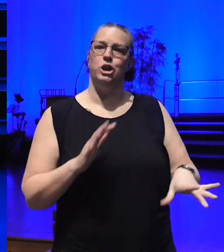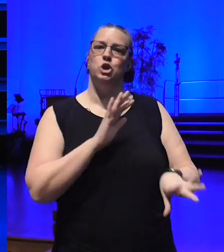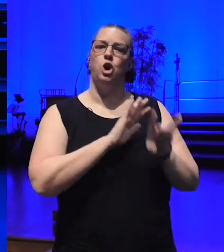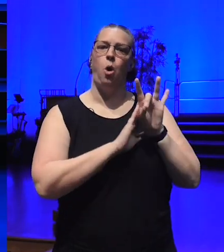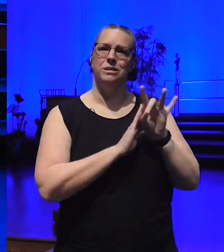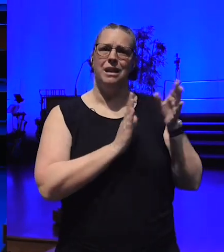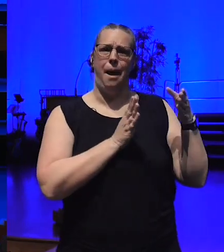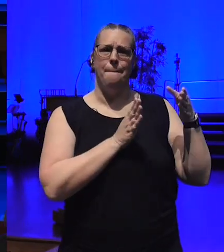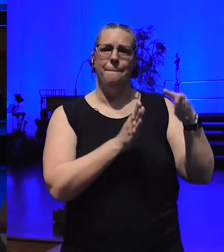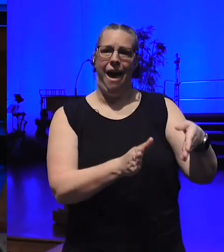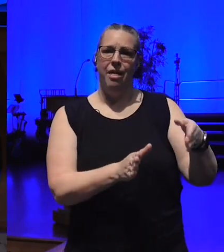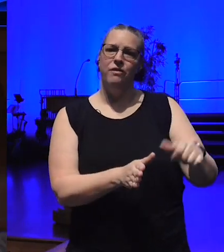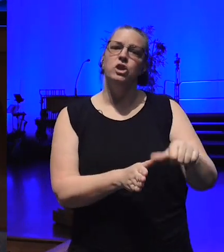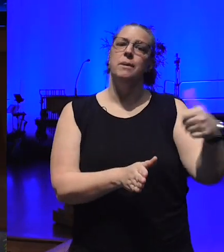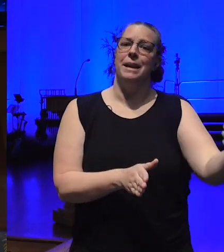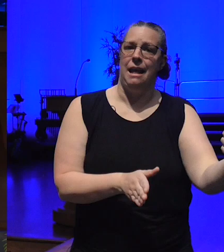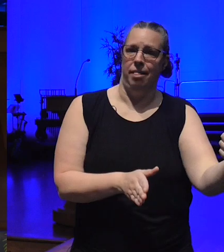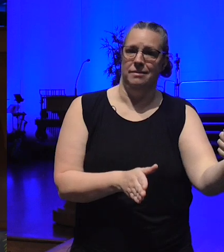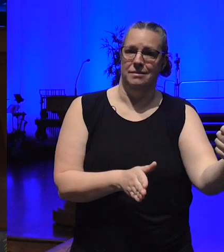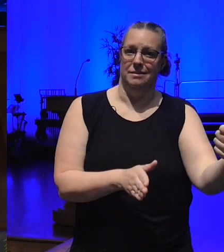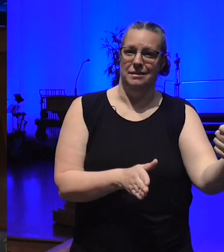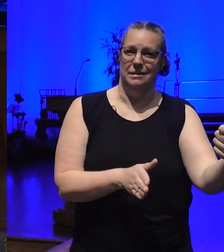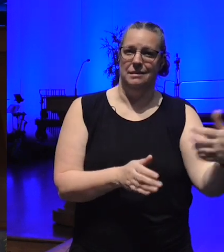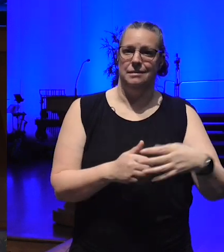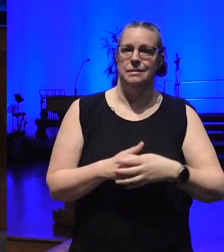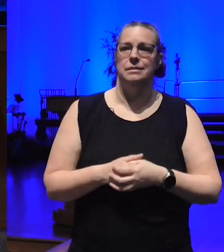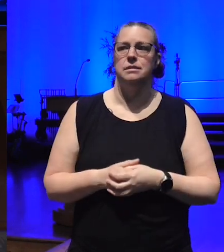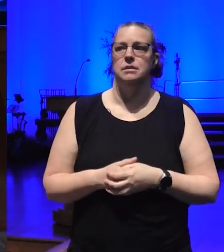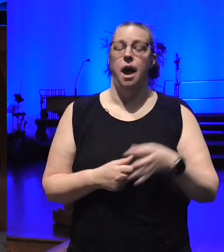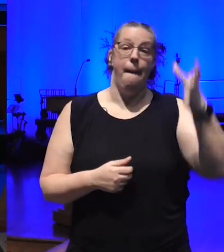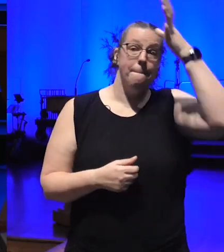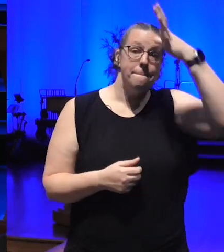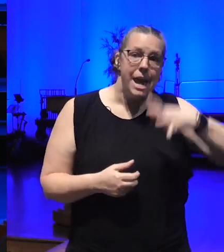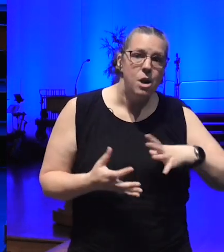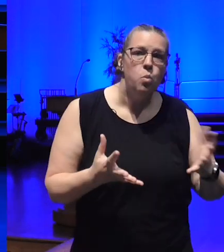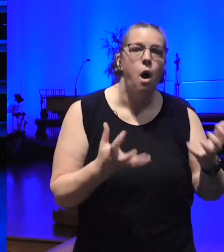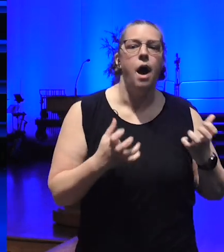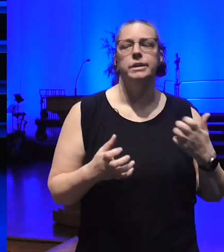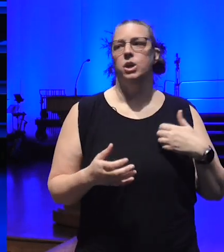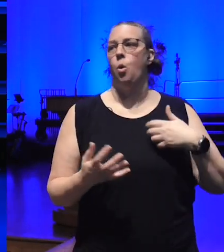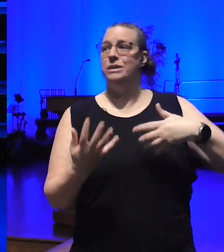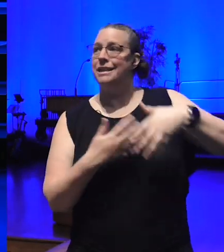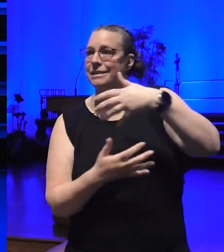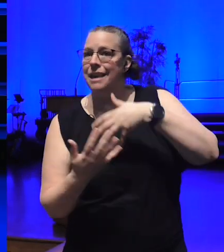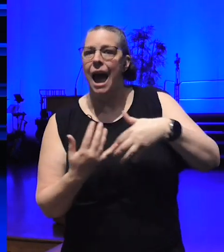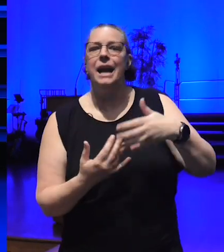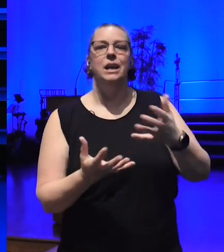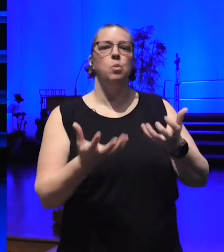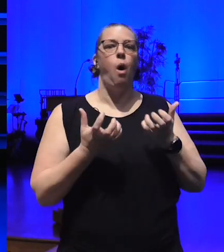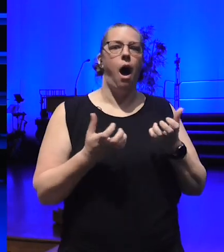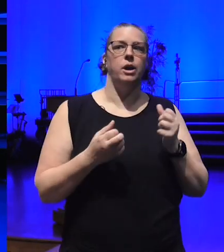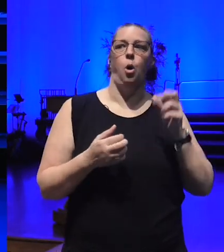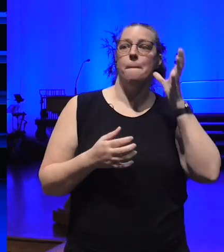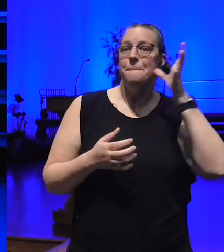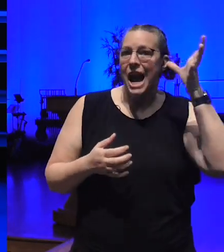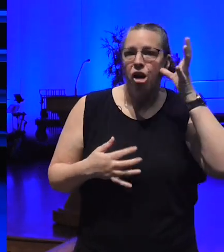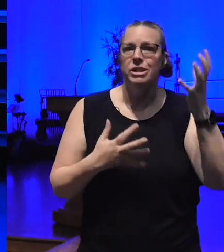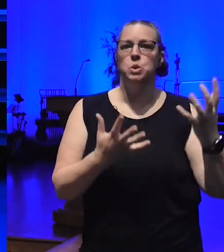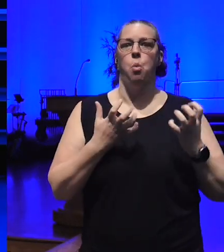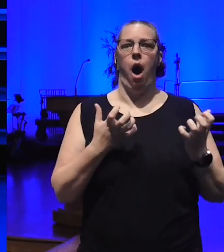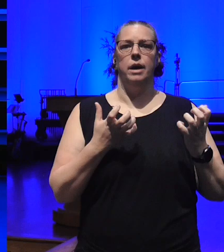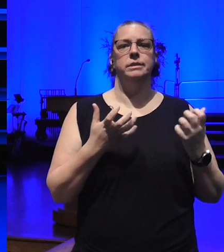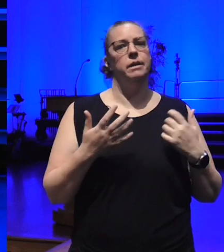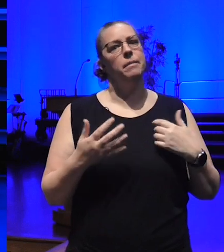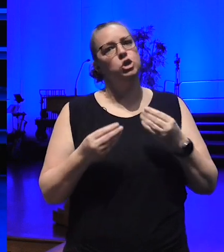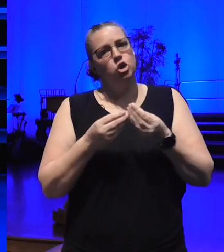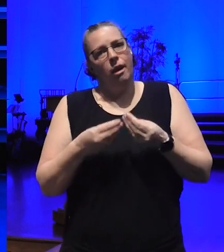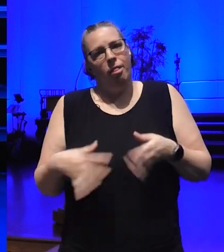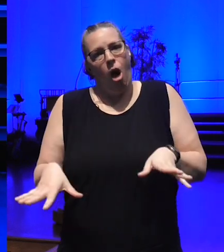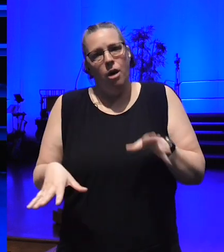that someone else wanted her to follow be it a man or Society or her parents and lost that creative